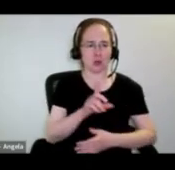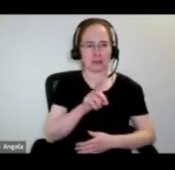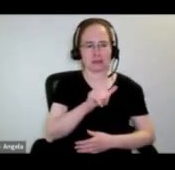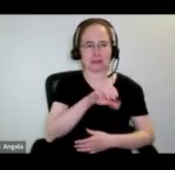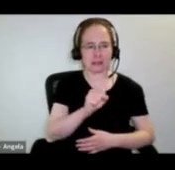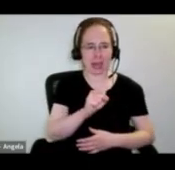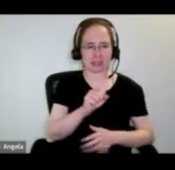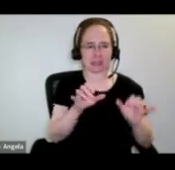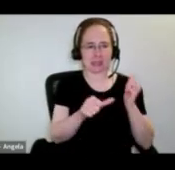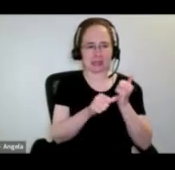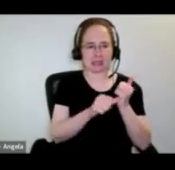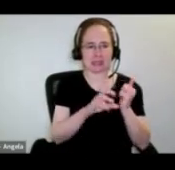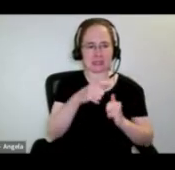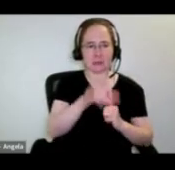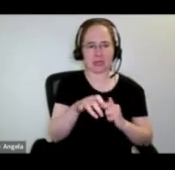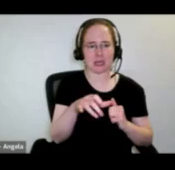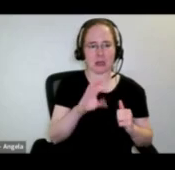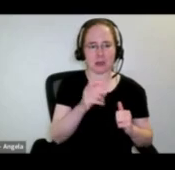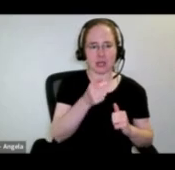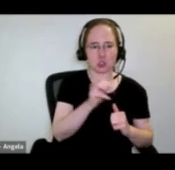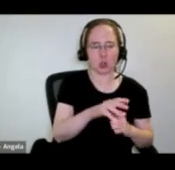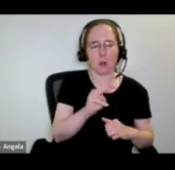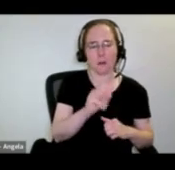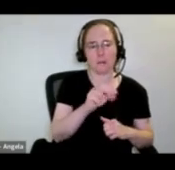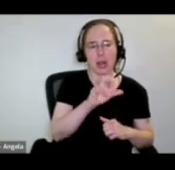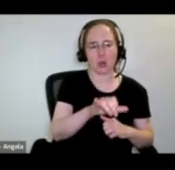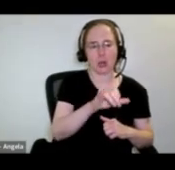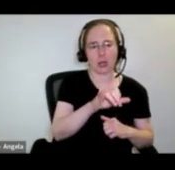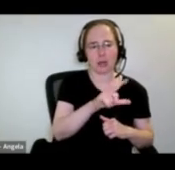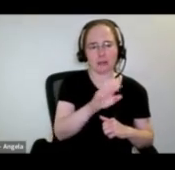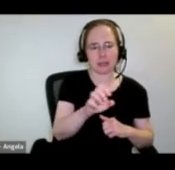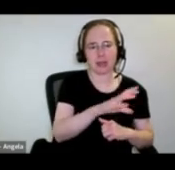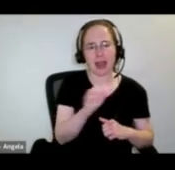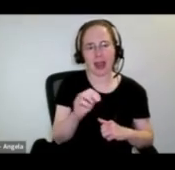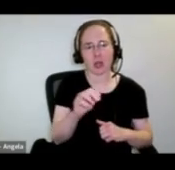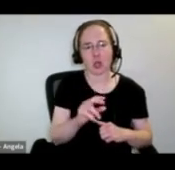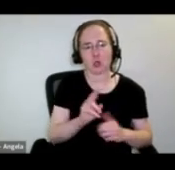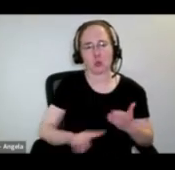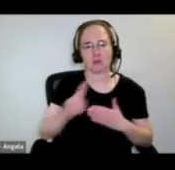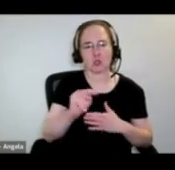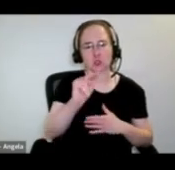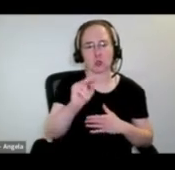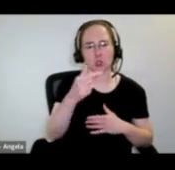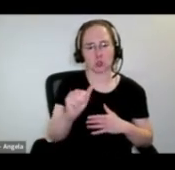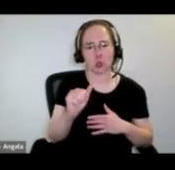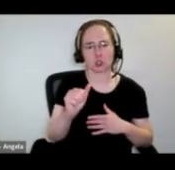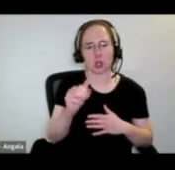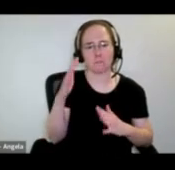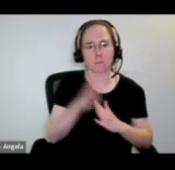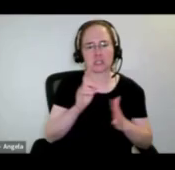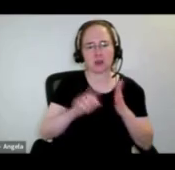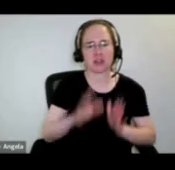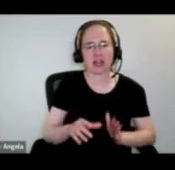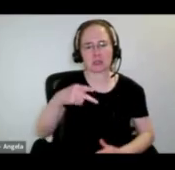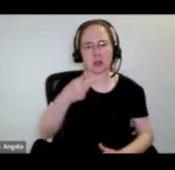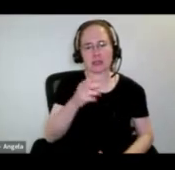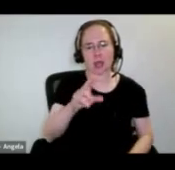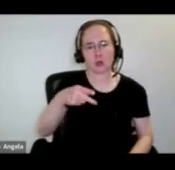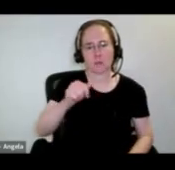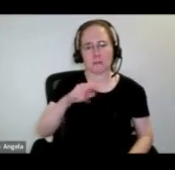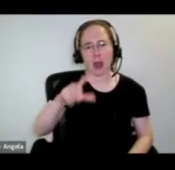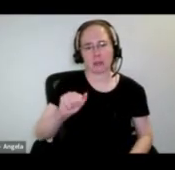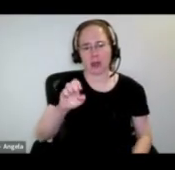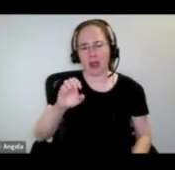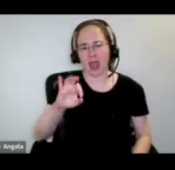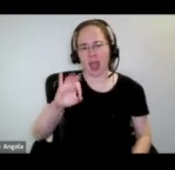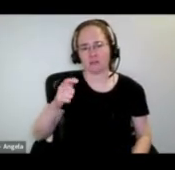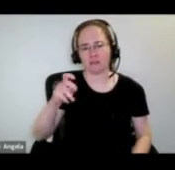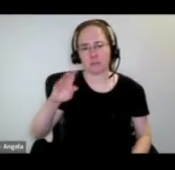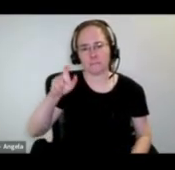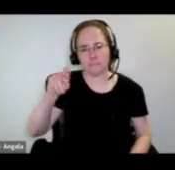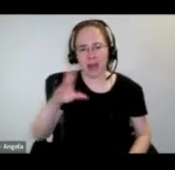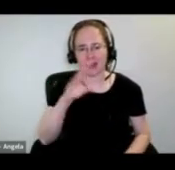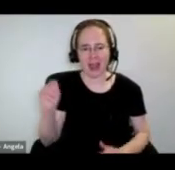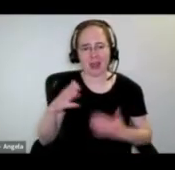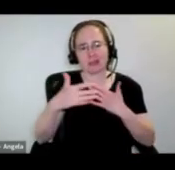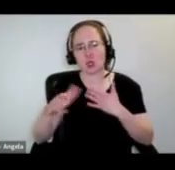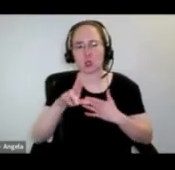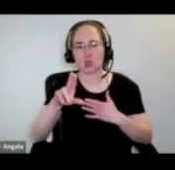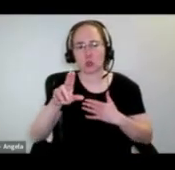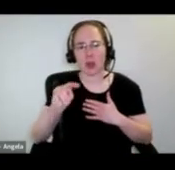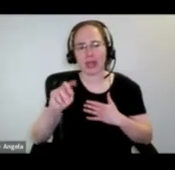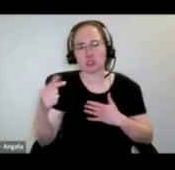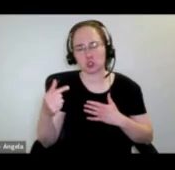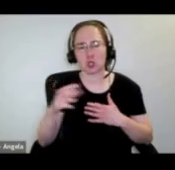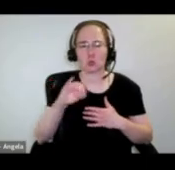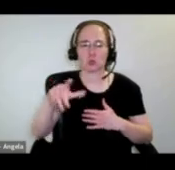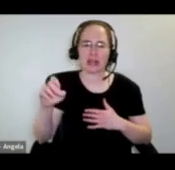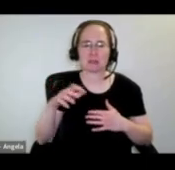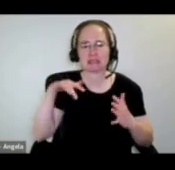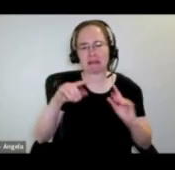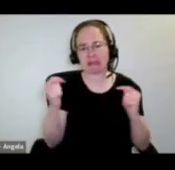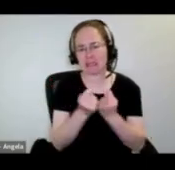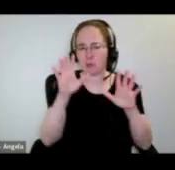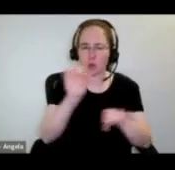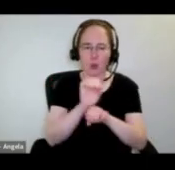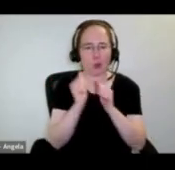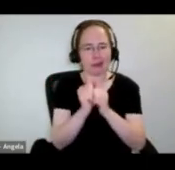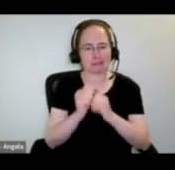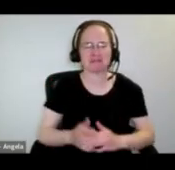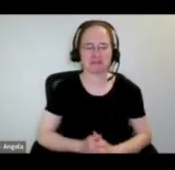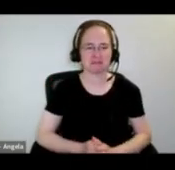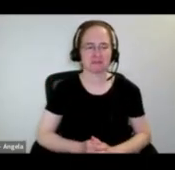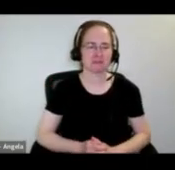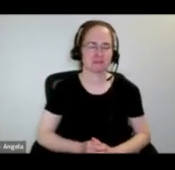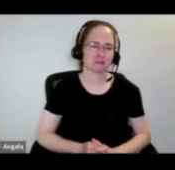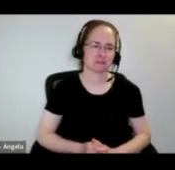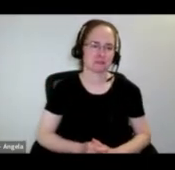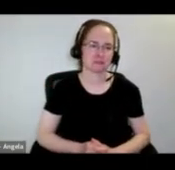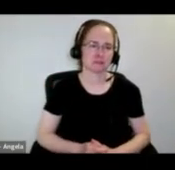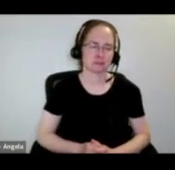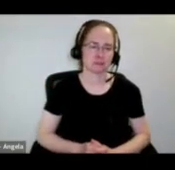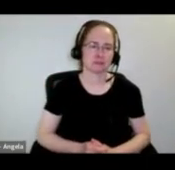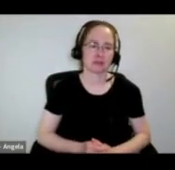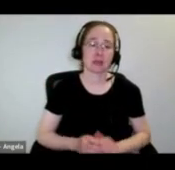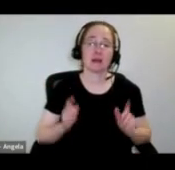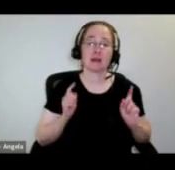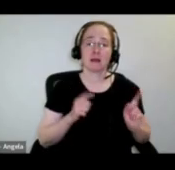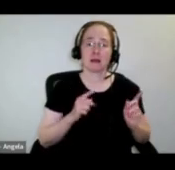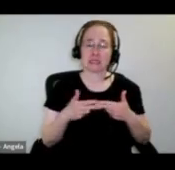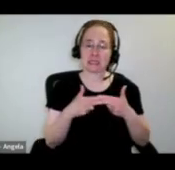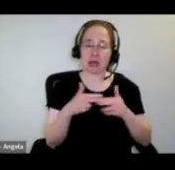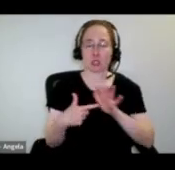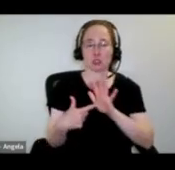David Watkins: And in front, holding the copy of the white papers are DAS Assistant Deputy Commissioner Mary Lee Boatwright-Quinn, and University of North Georgia Principal Investigator, Dr. Pamela Elfenbein, and the rest of the UNG Respite Study Team. It was great working with them. Next slide, please.